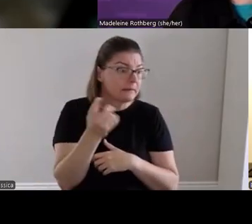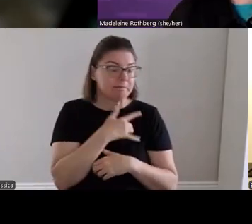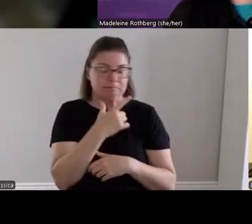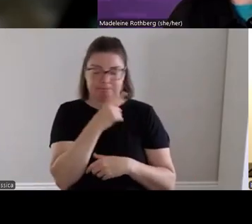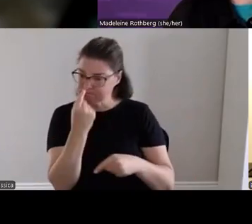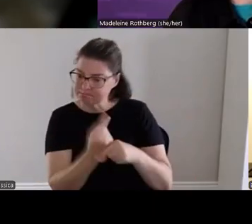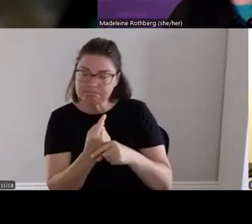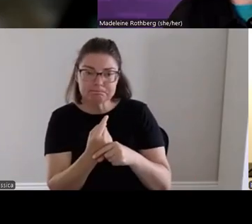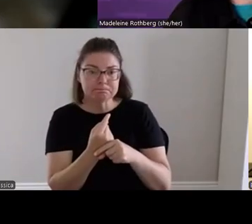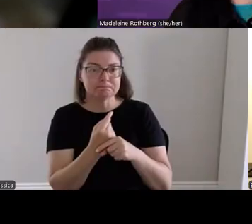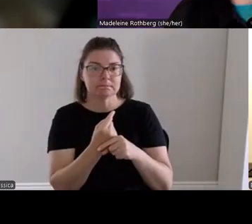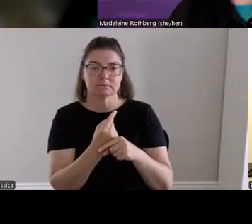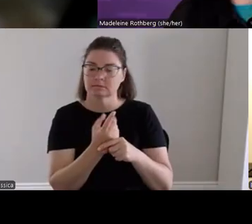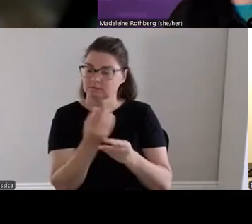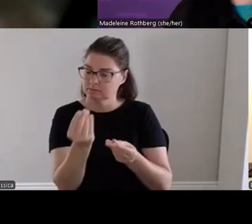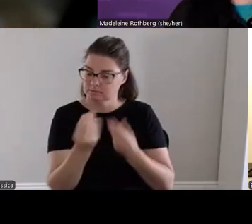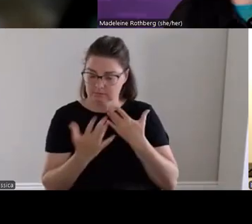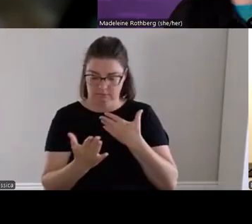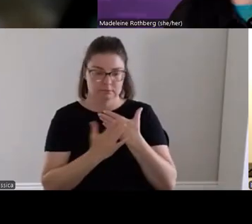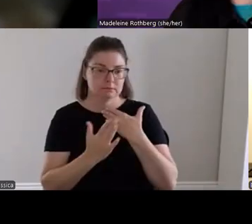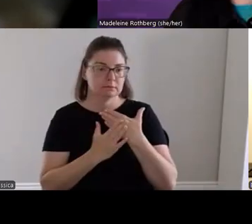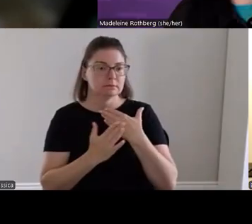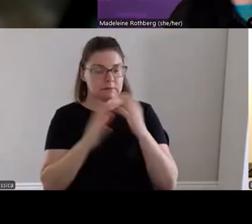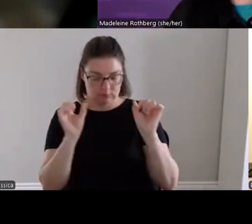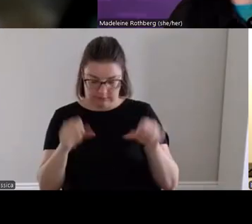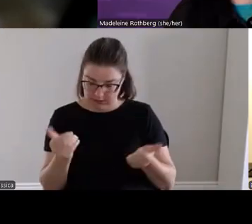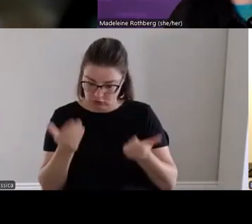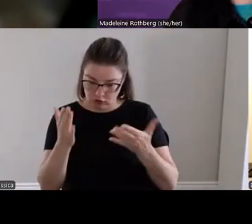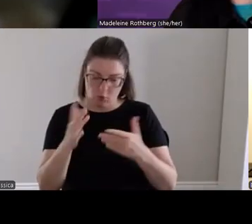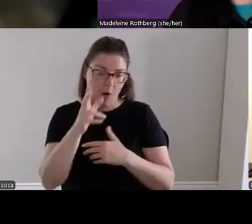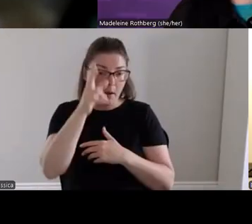I definitely can offer suggestions or bugs in, in the repo.